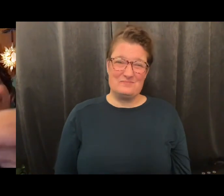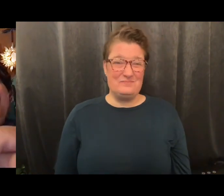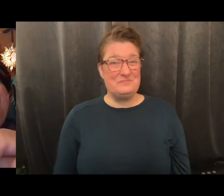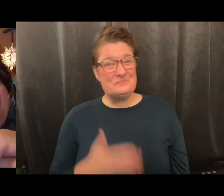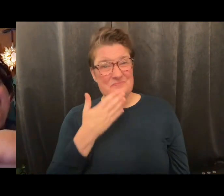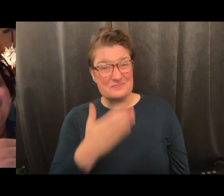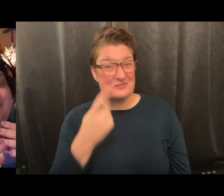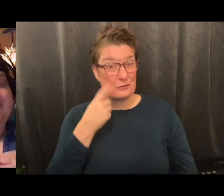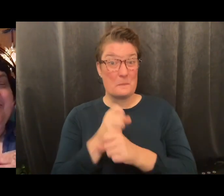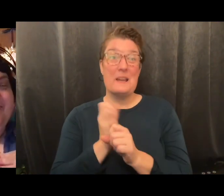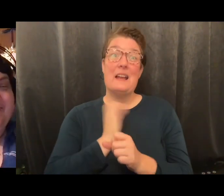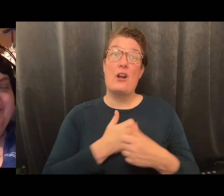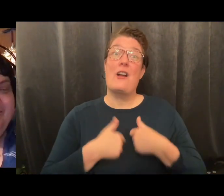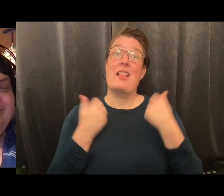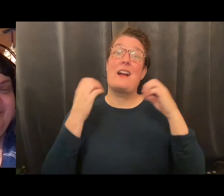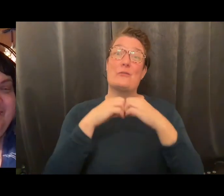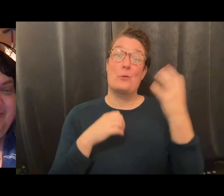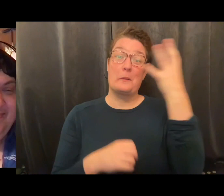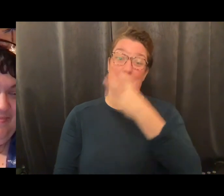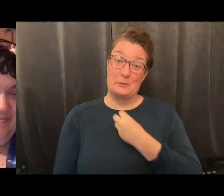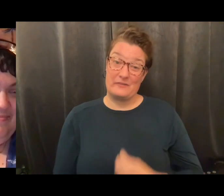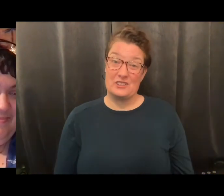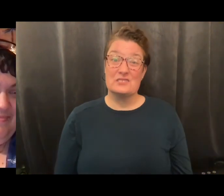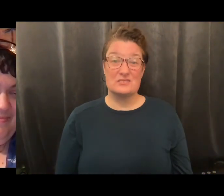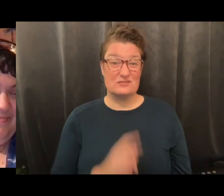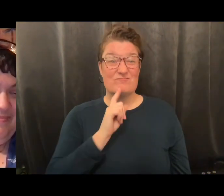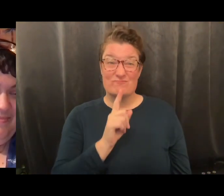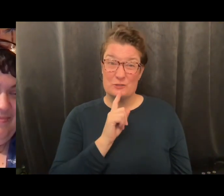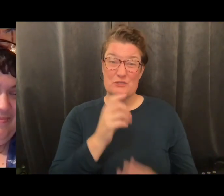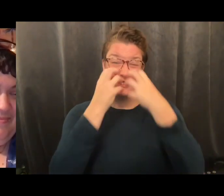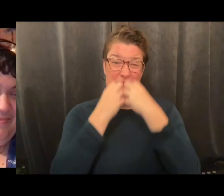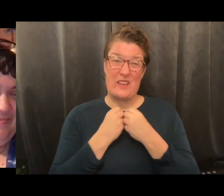We really value you and all that you bring to our world and it's a lot.